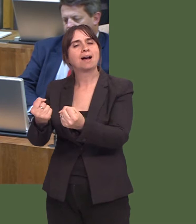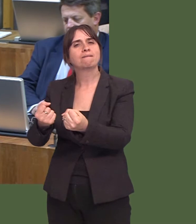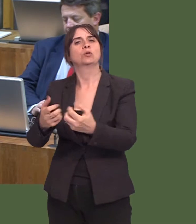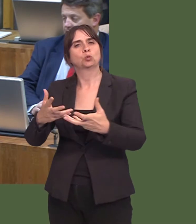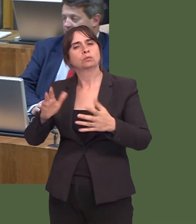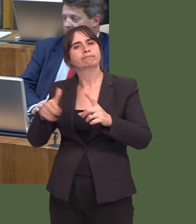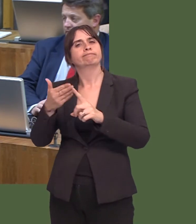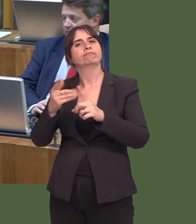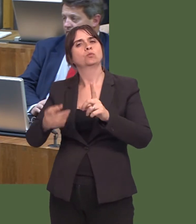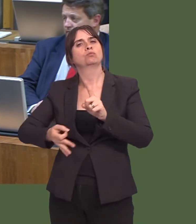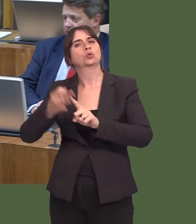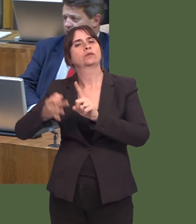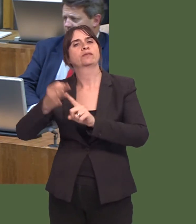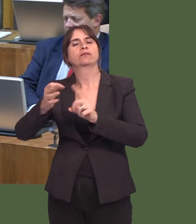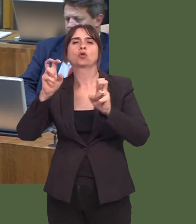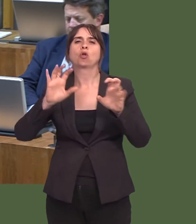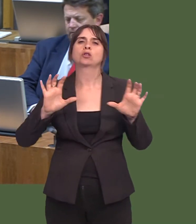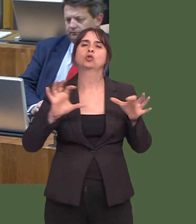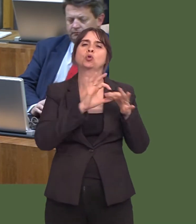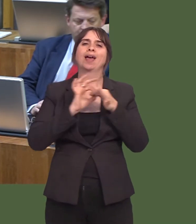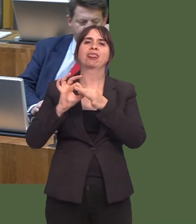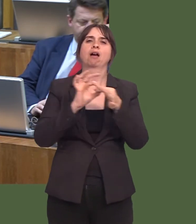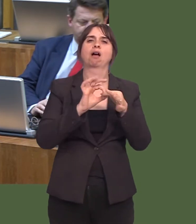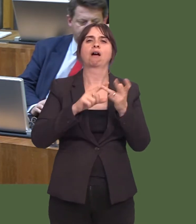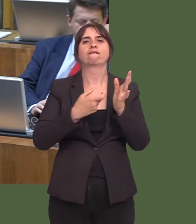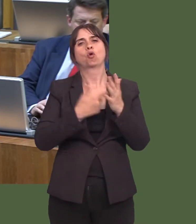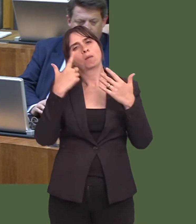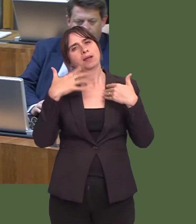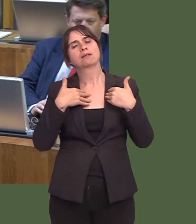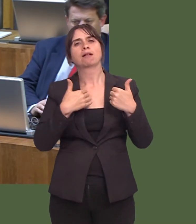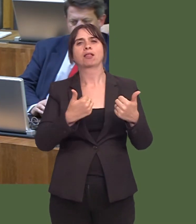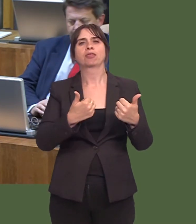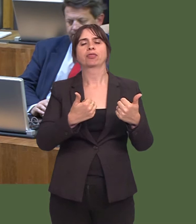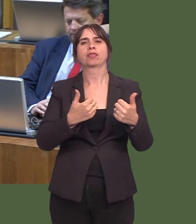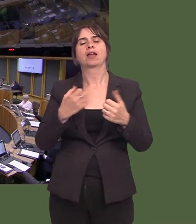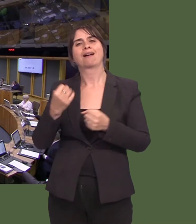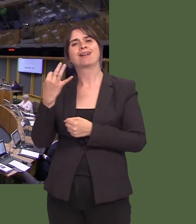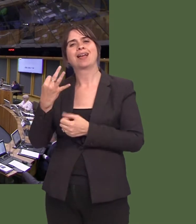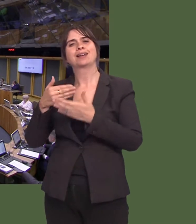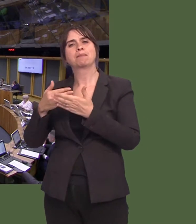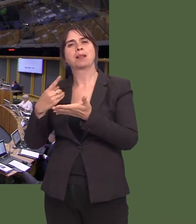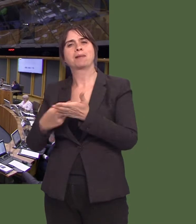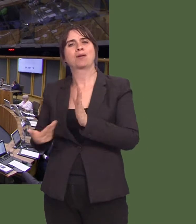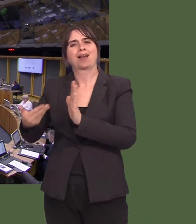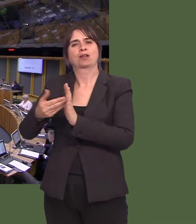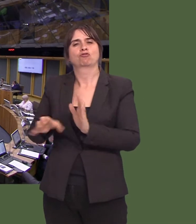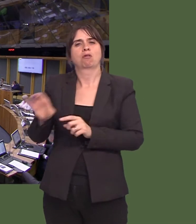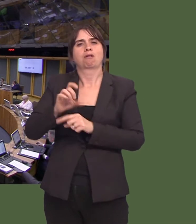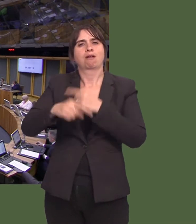ëTogether for Mental Healthí, supported by an additional £8 million per annum for children and young peopleís mental health services.